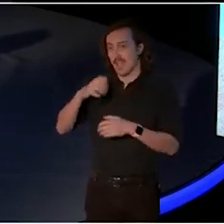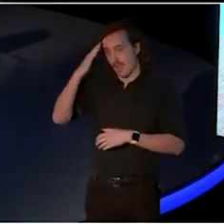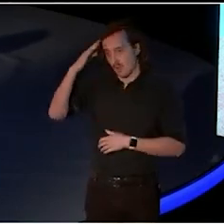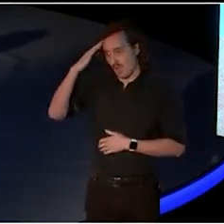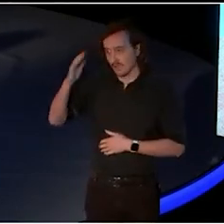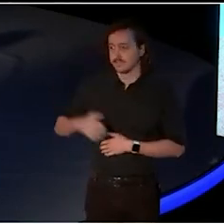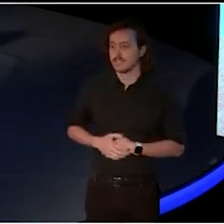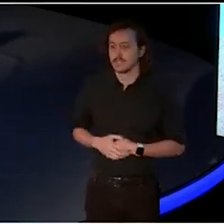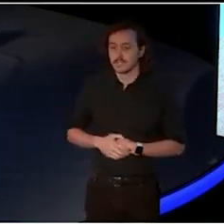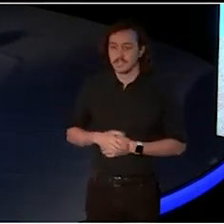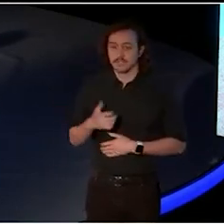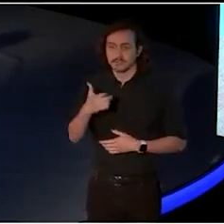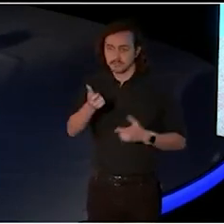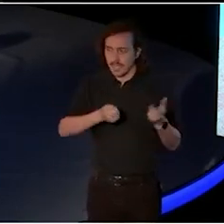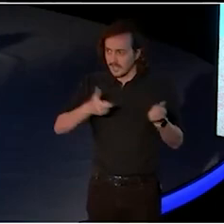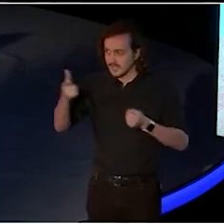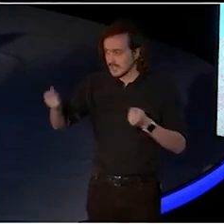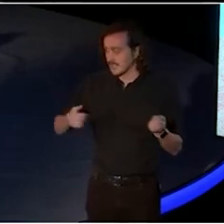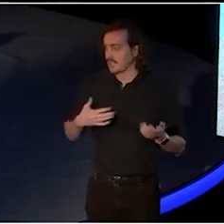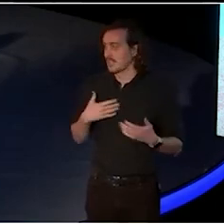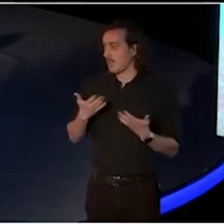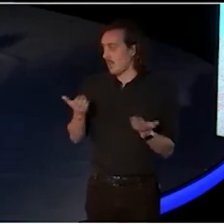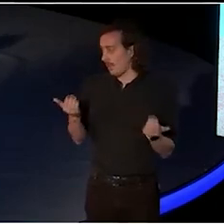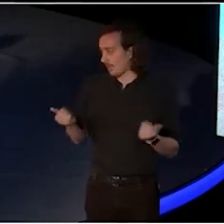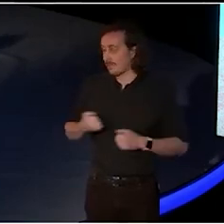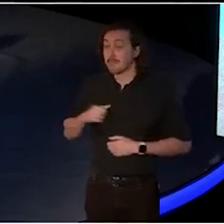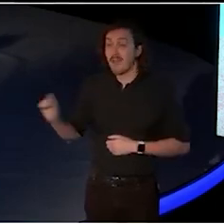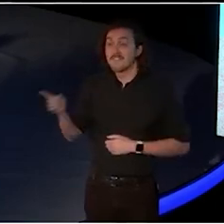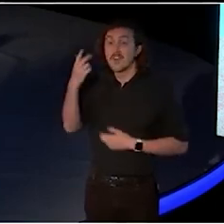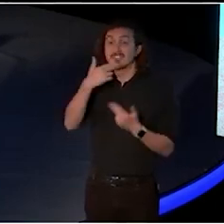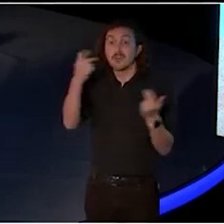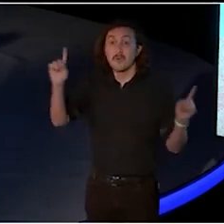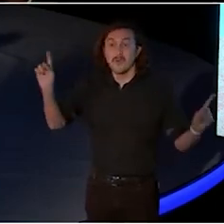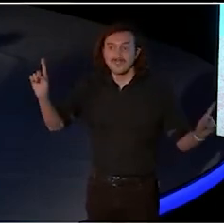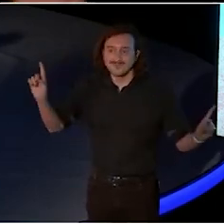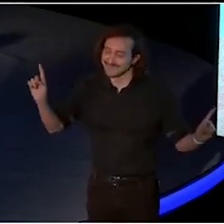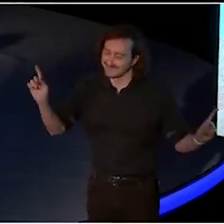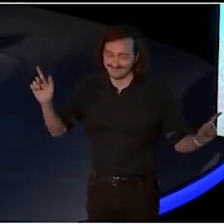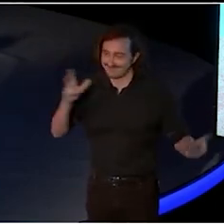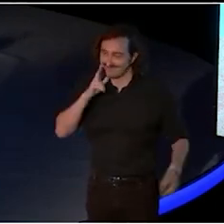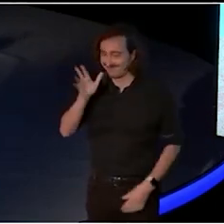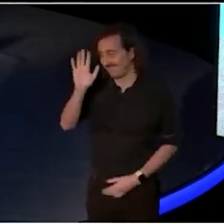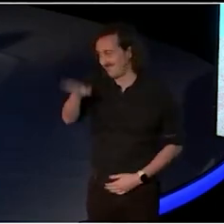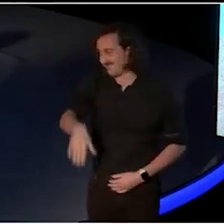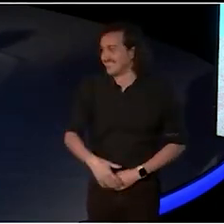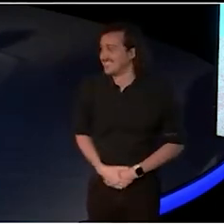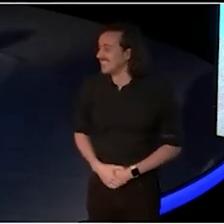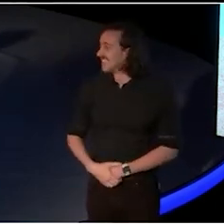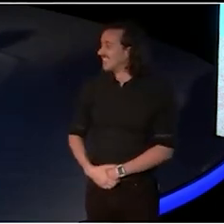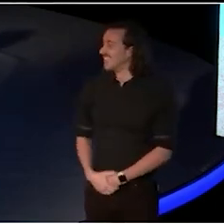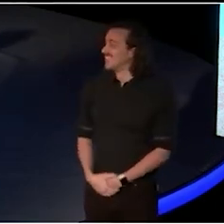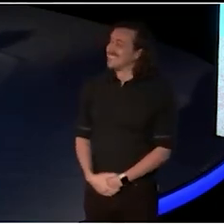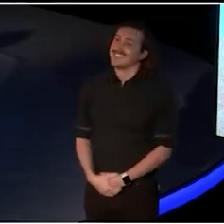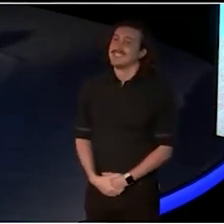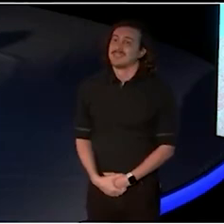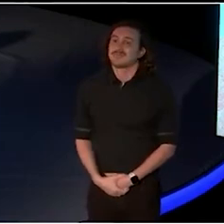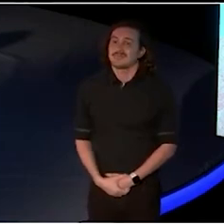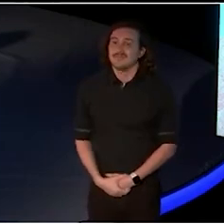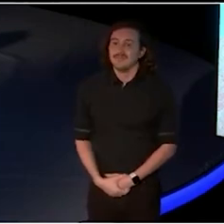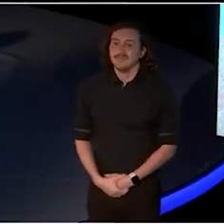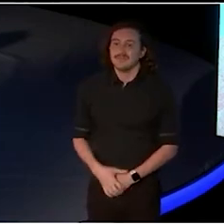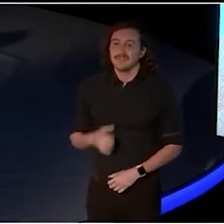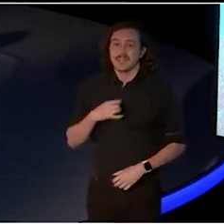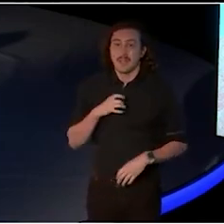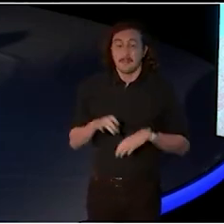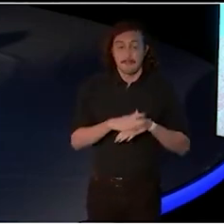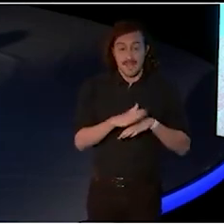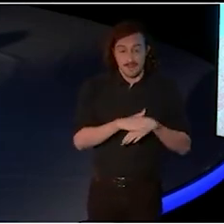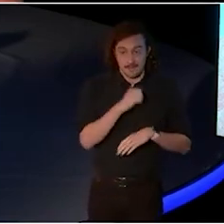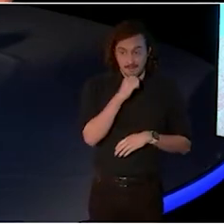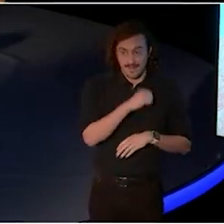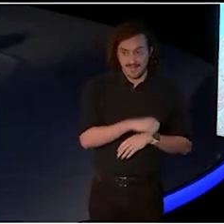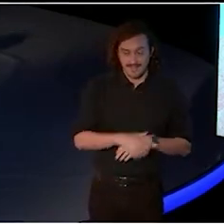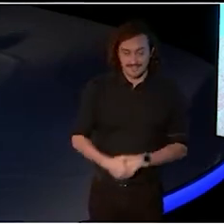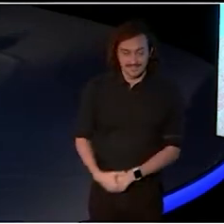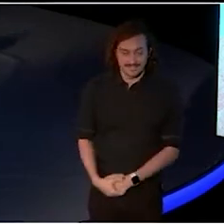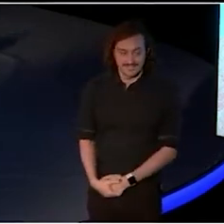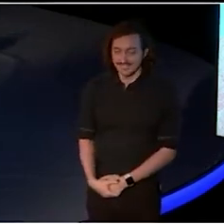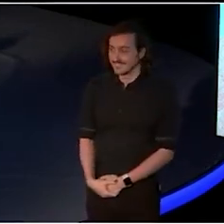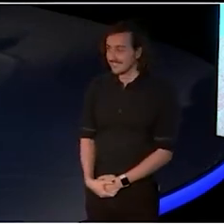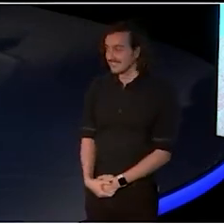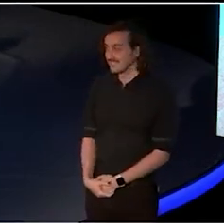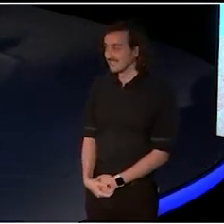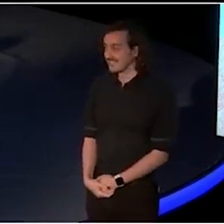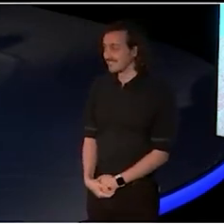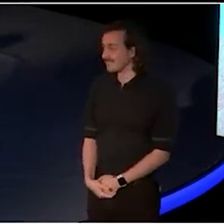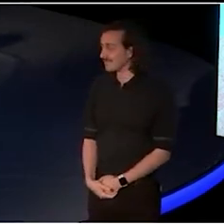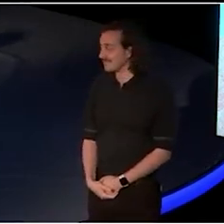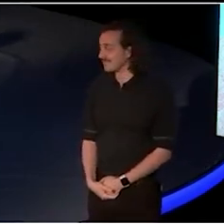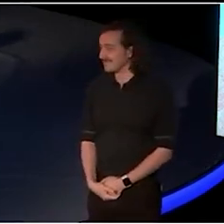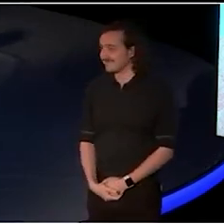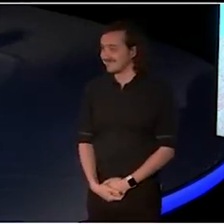for my first song. Nah. Married man,